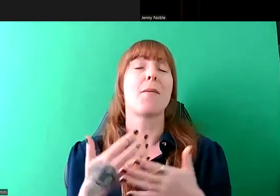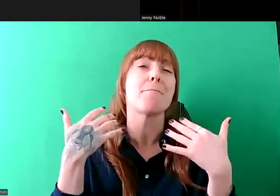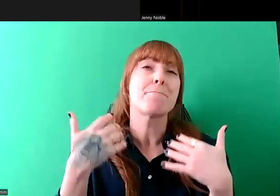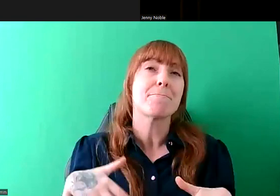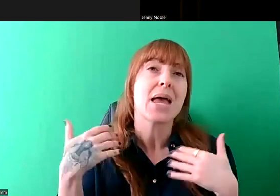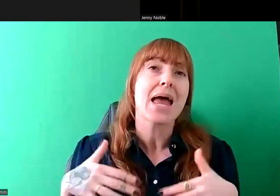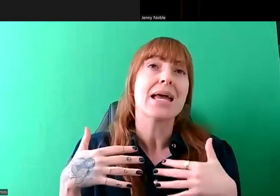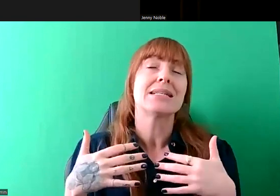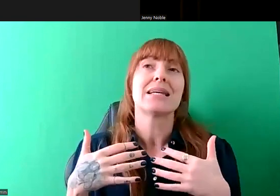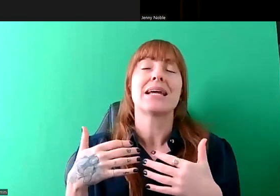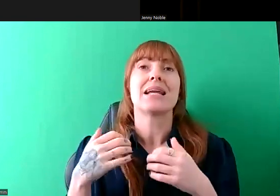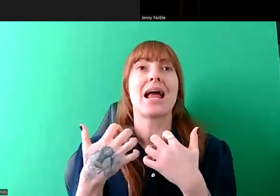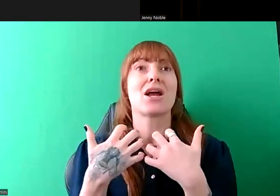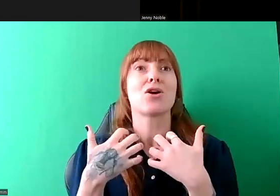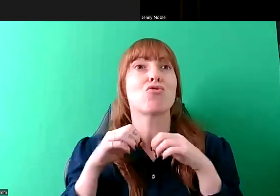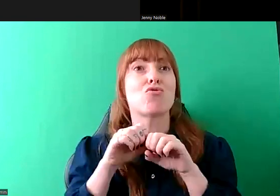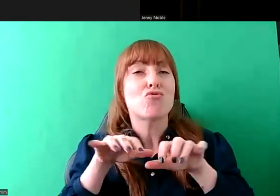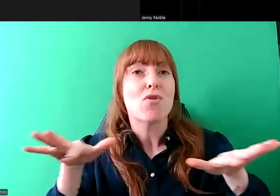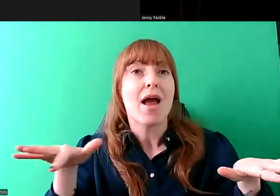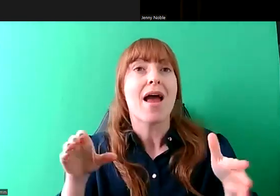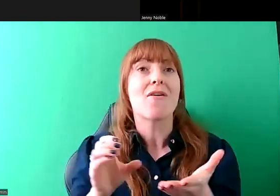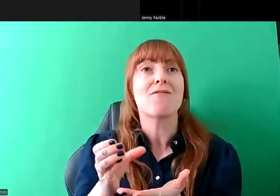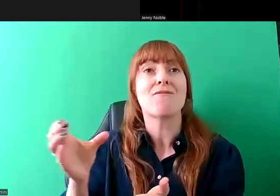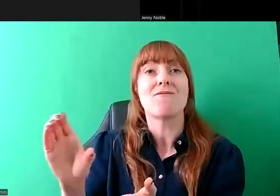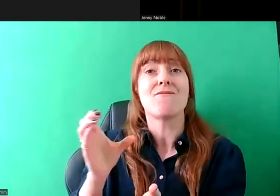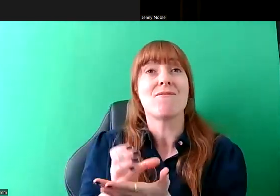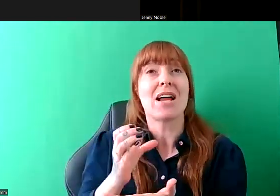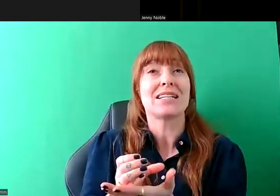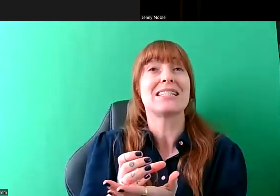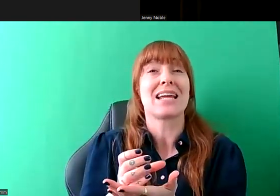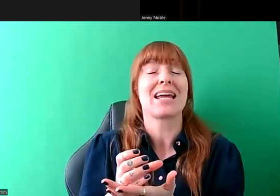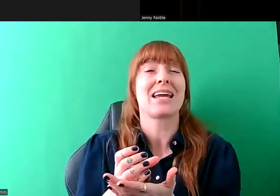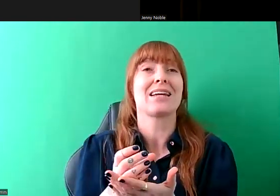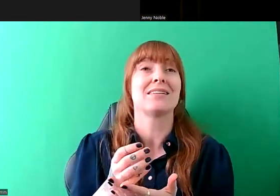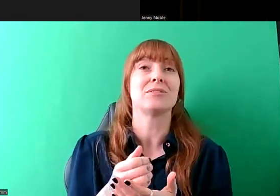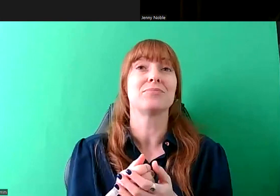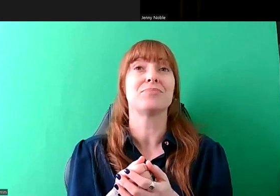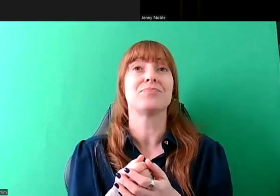in order to source the funds that were needed to acquire the medal. So, that's on display alongside